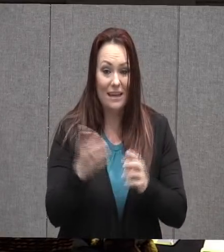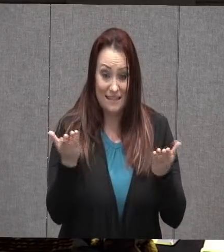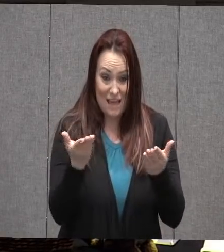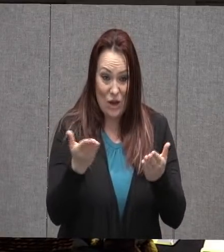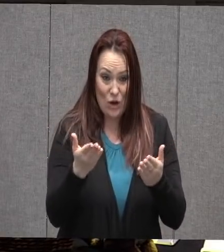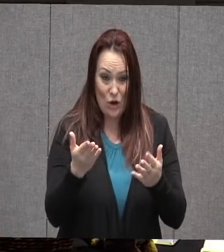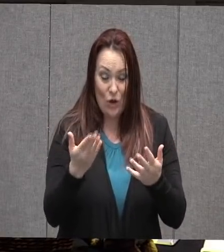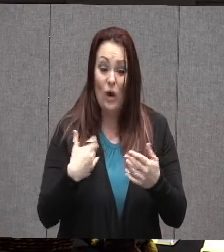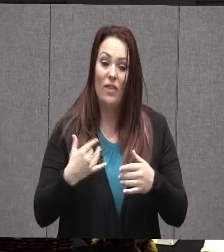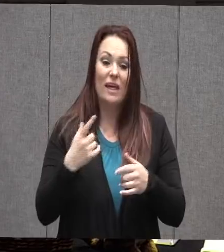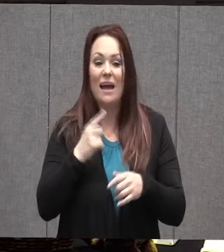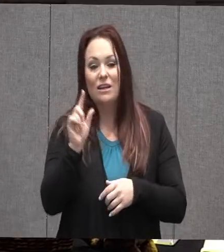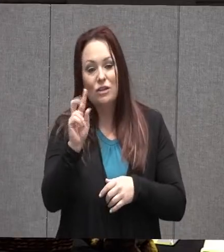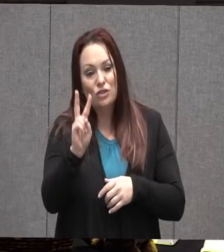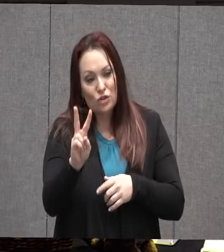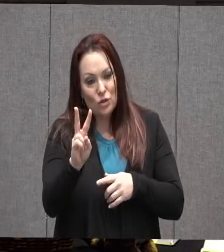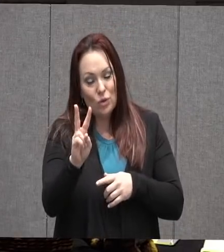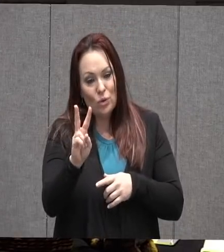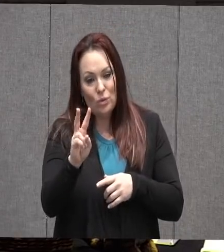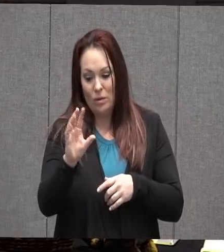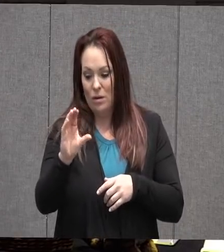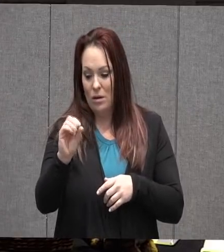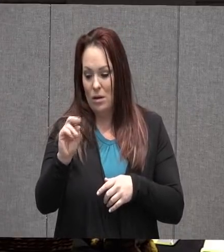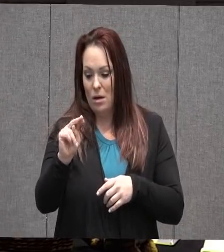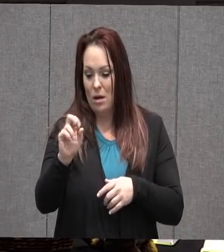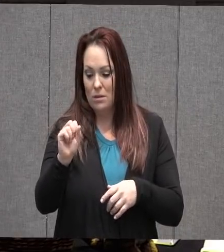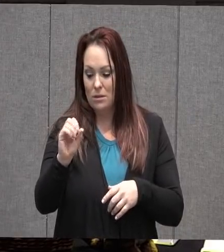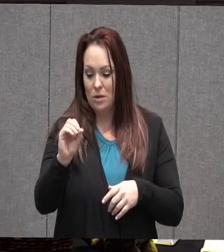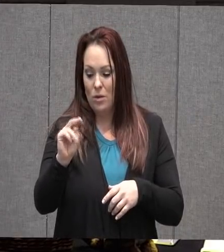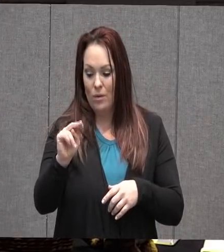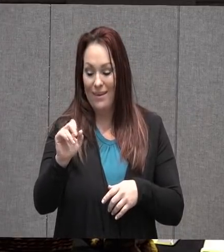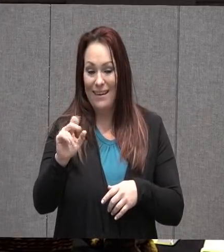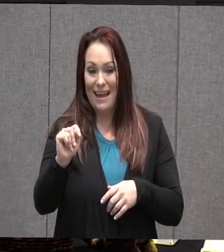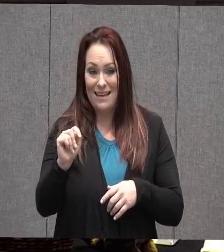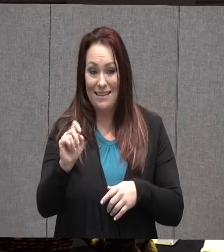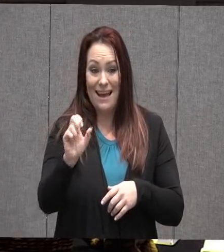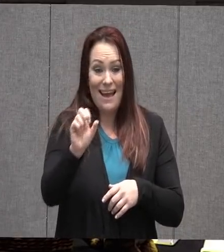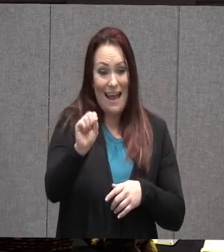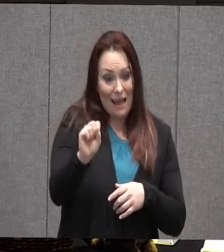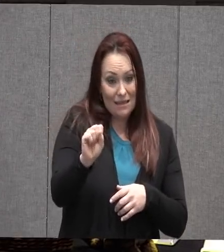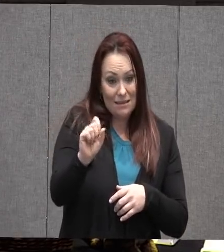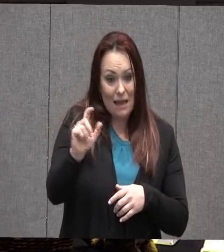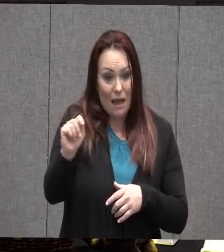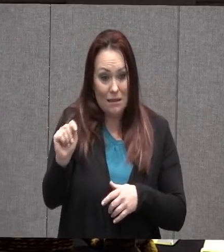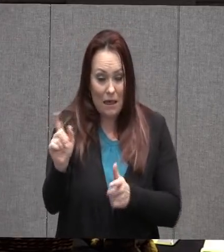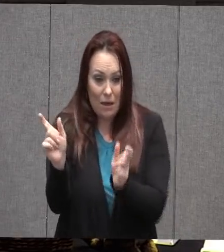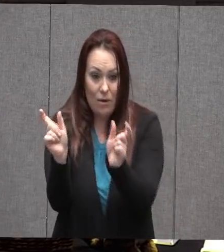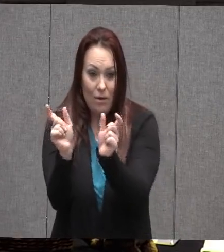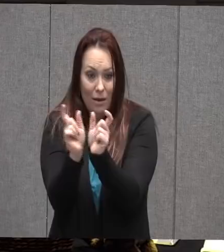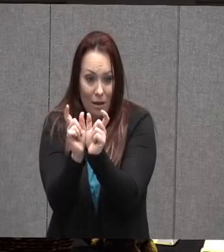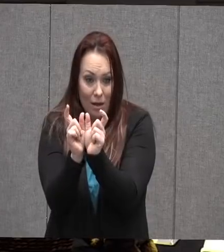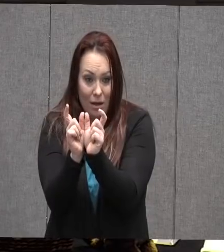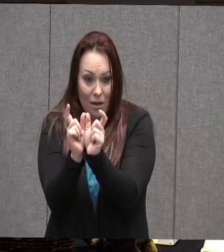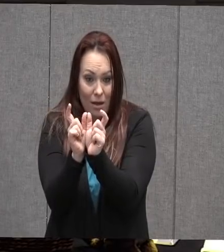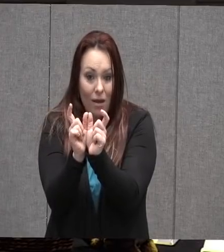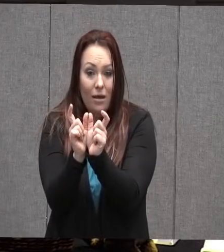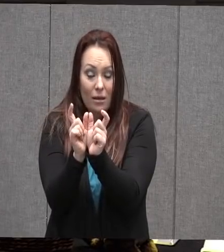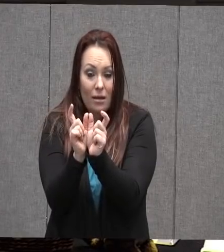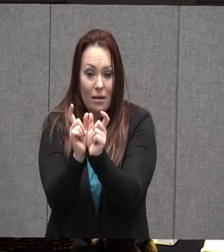We've got our two consonants side by side. S and t, all right let's spell this one back.